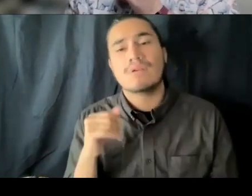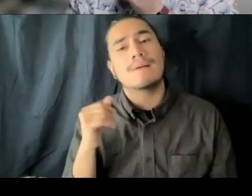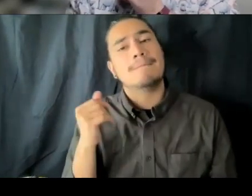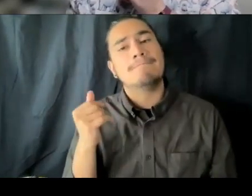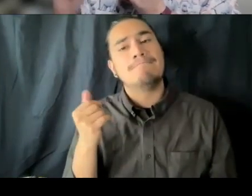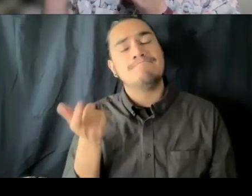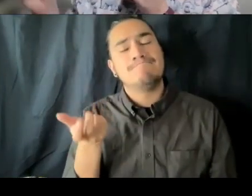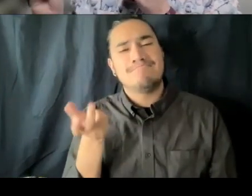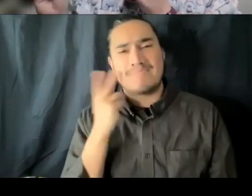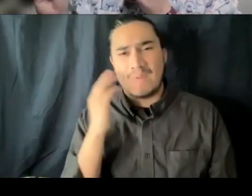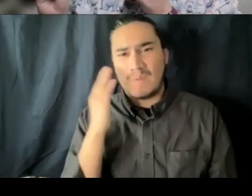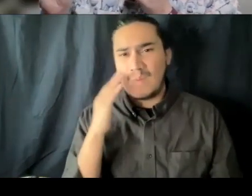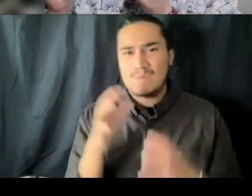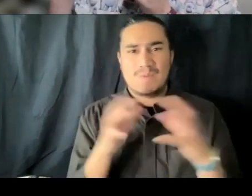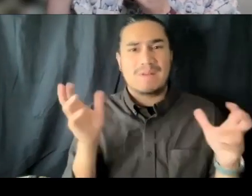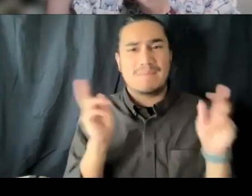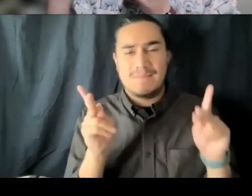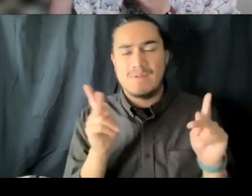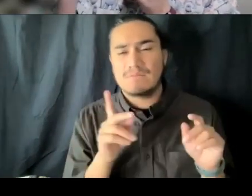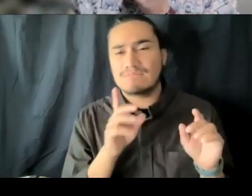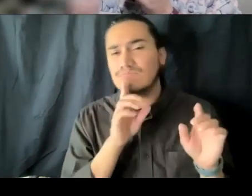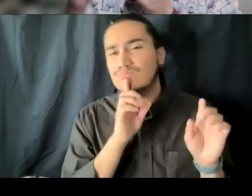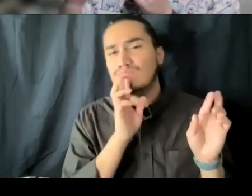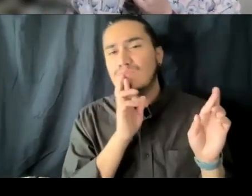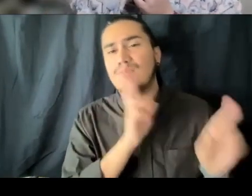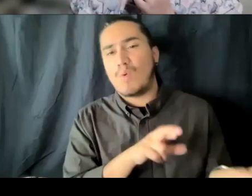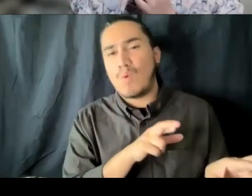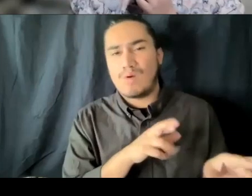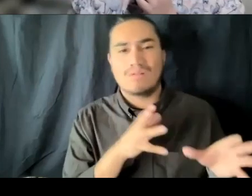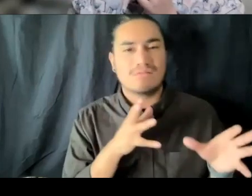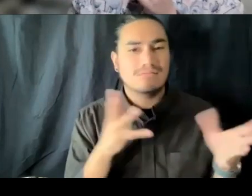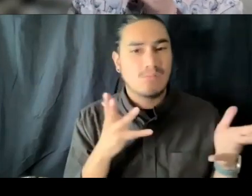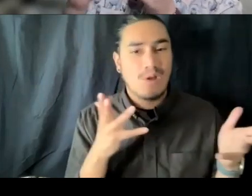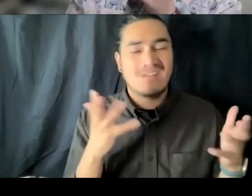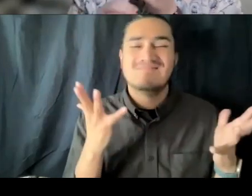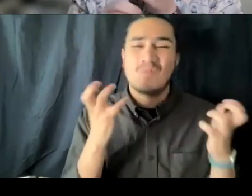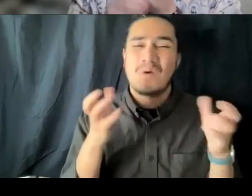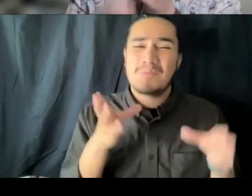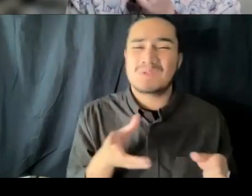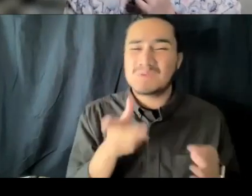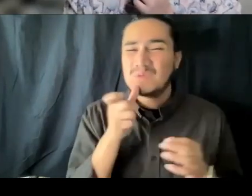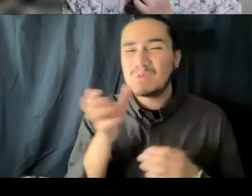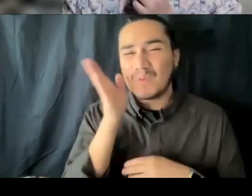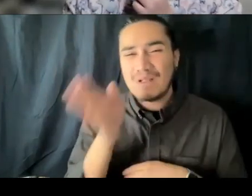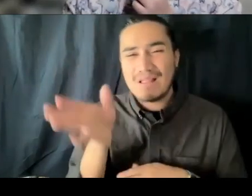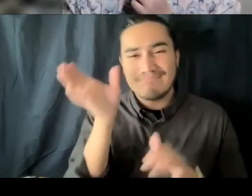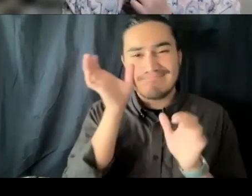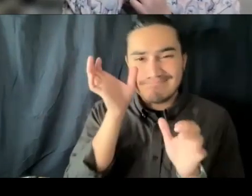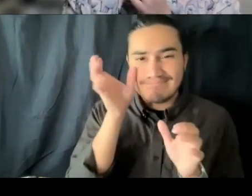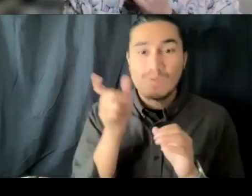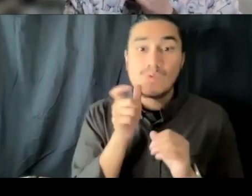So many people report that, you know, they just want someone to listen to them. They want someone to believe them.